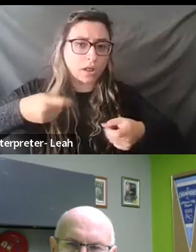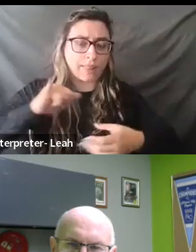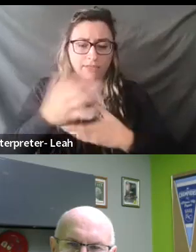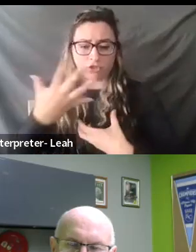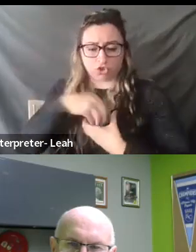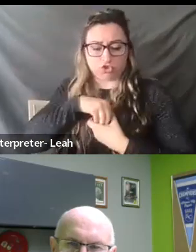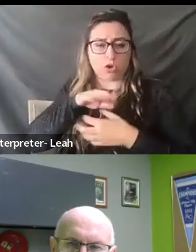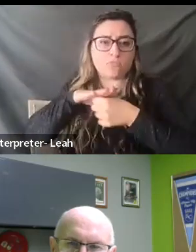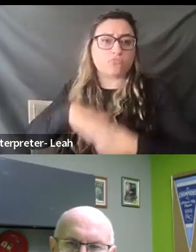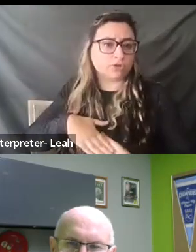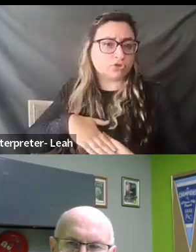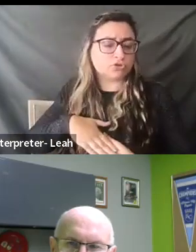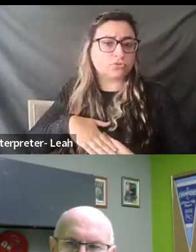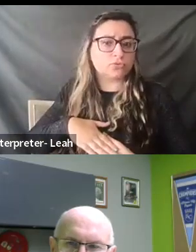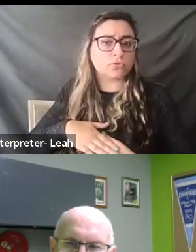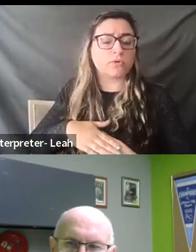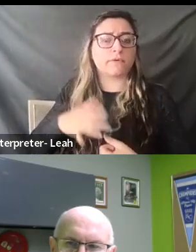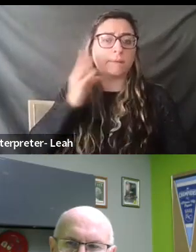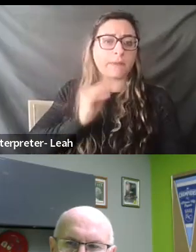There tends to be an outer locus of control.